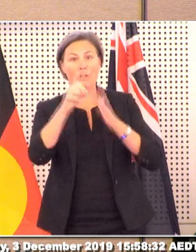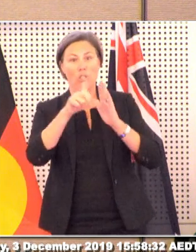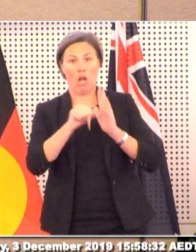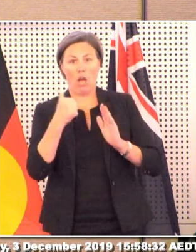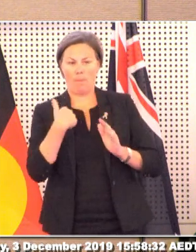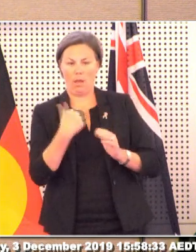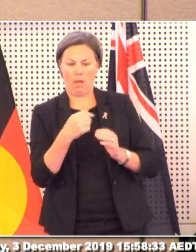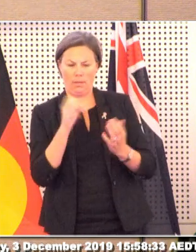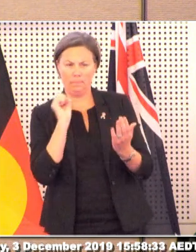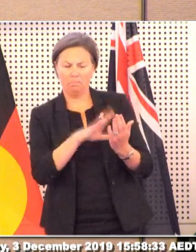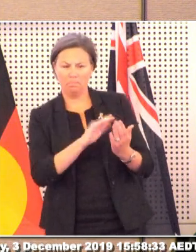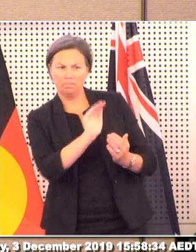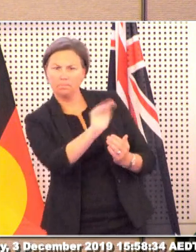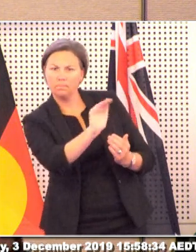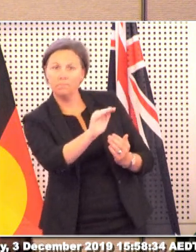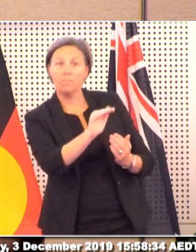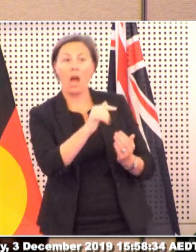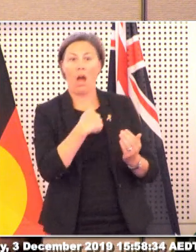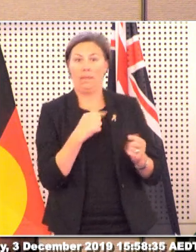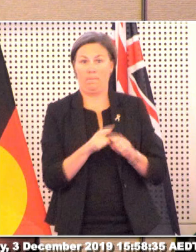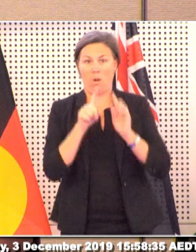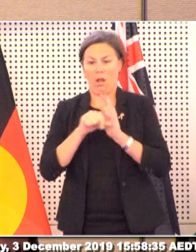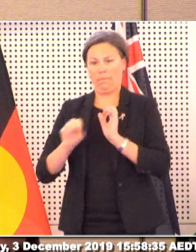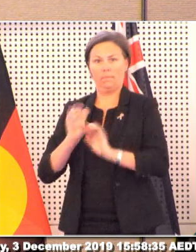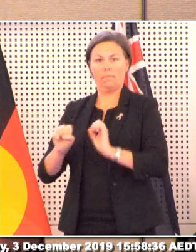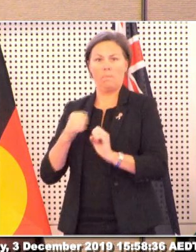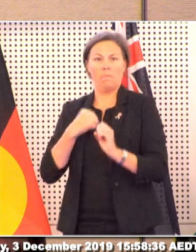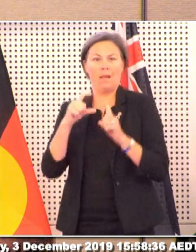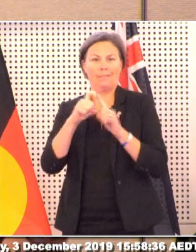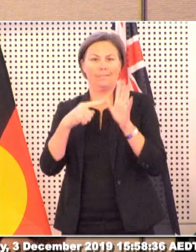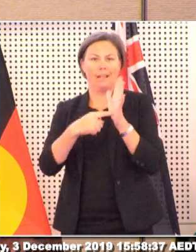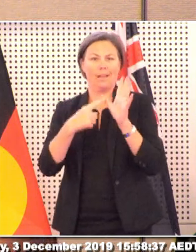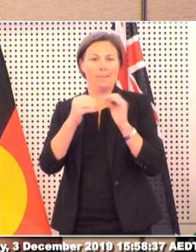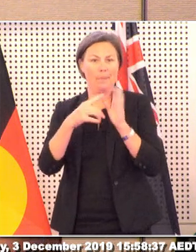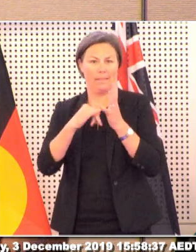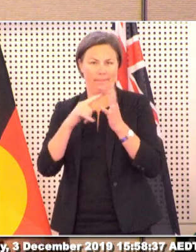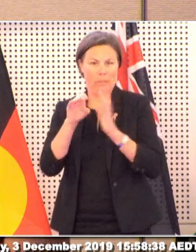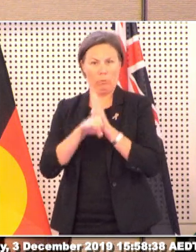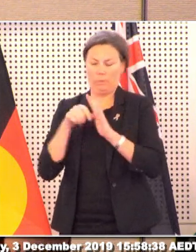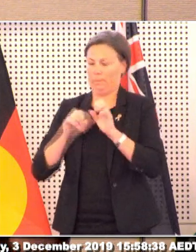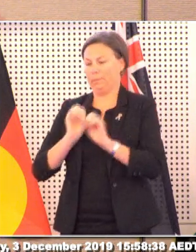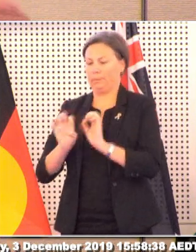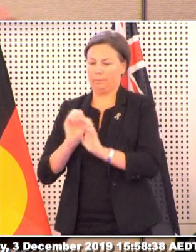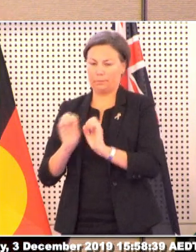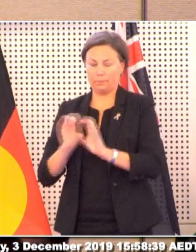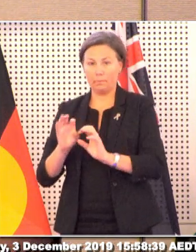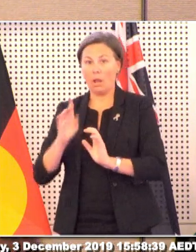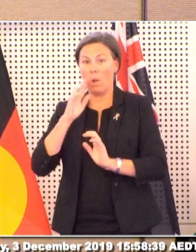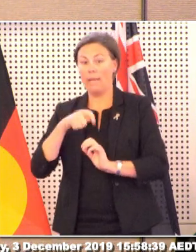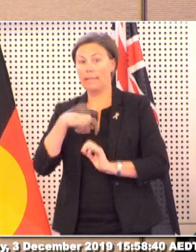into the OPA database. And then when we go back next time – next time to the visit we need to check that off as well.